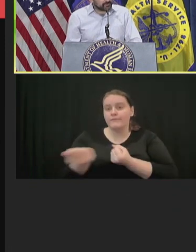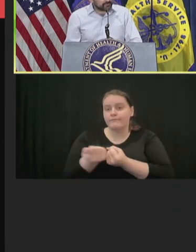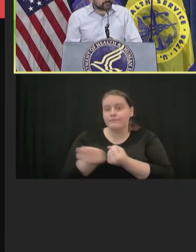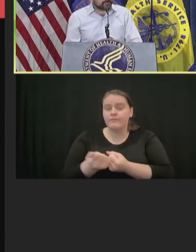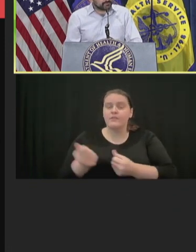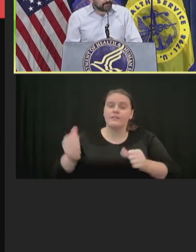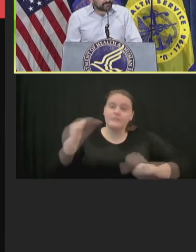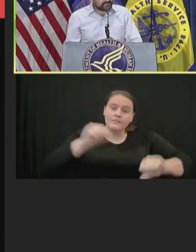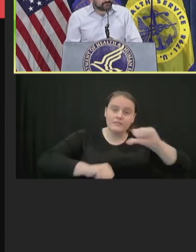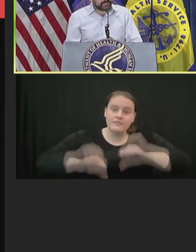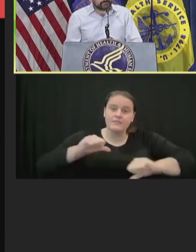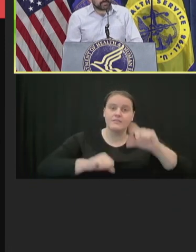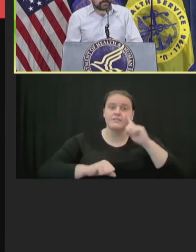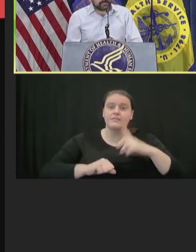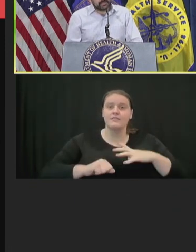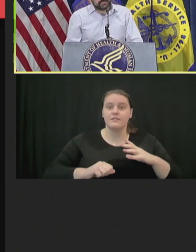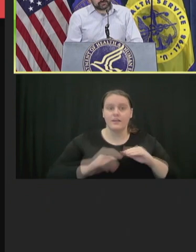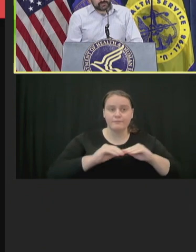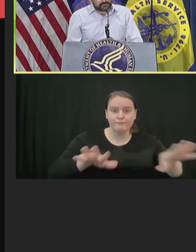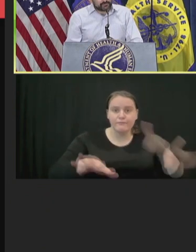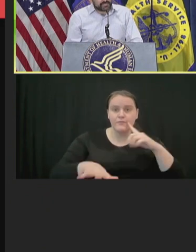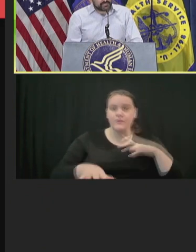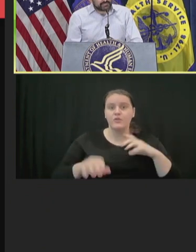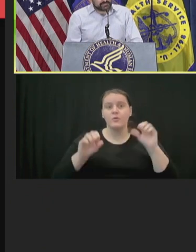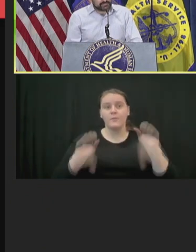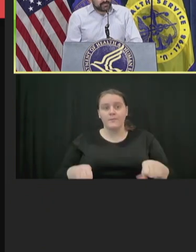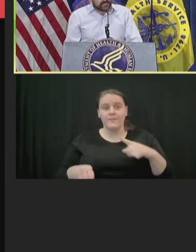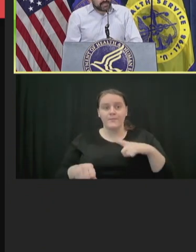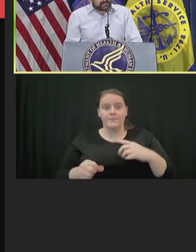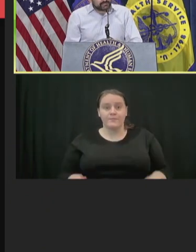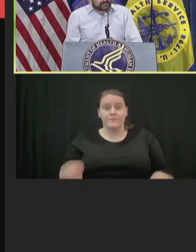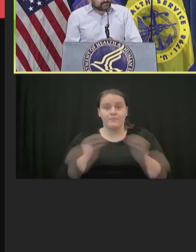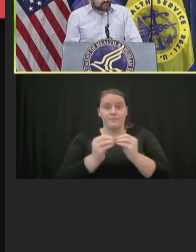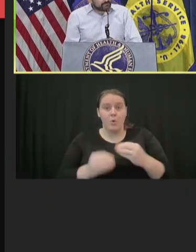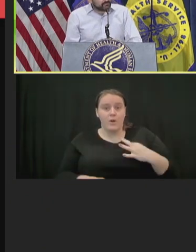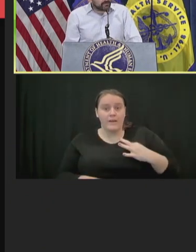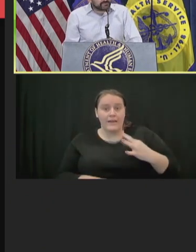to repopulate the pipeline, generate new candidates, and the -- they will also give